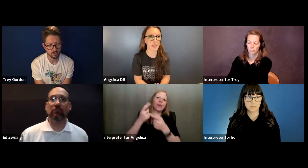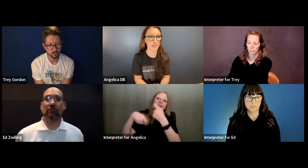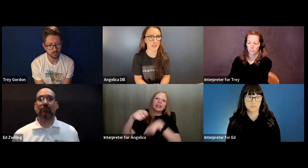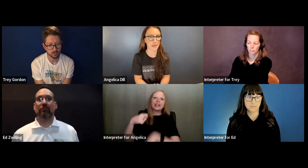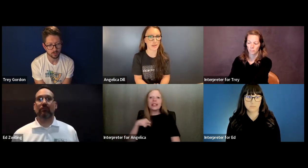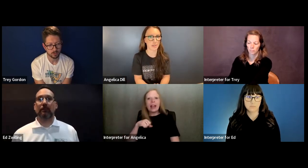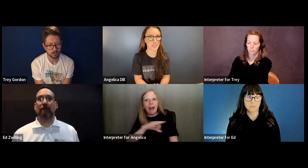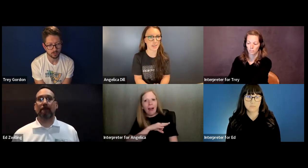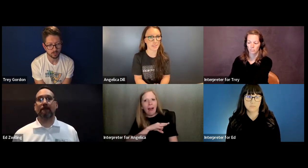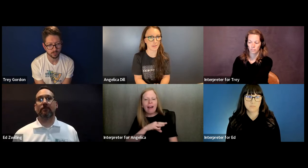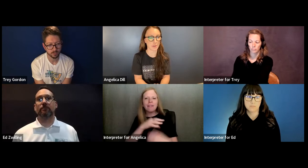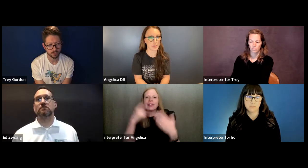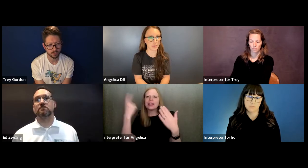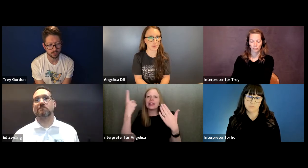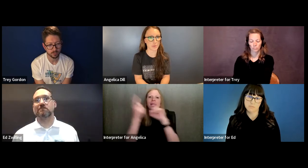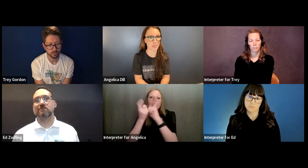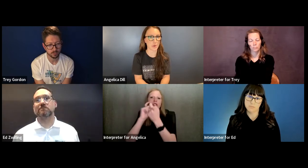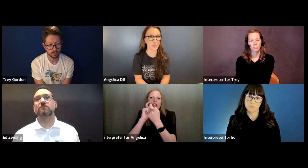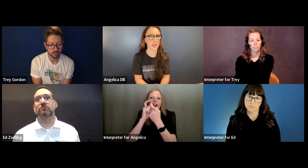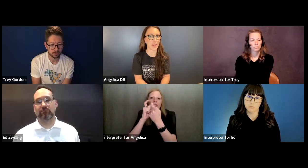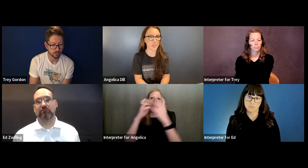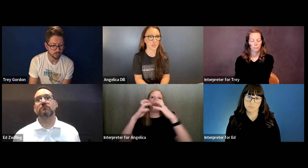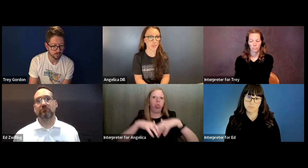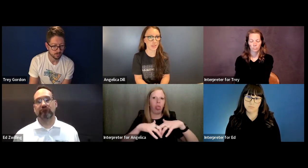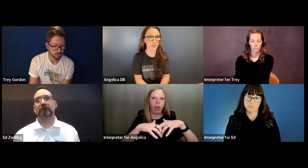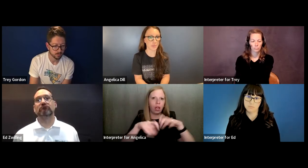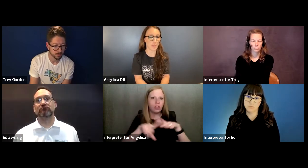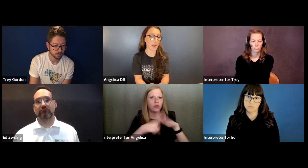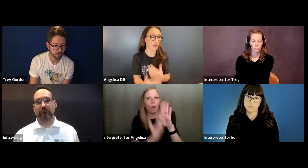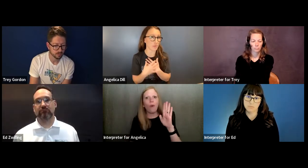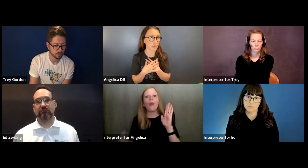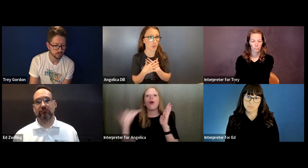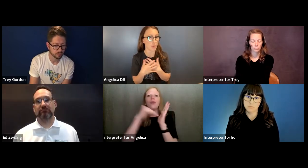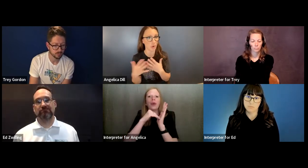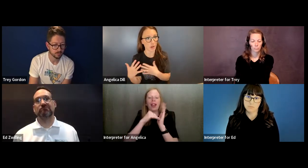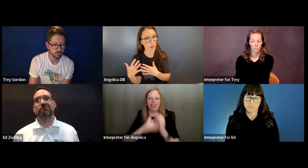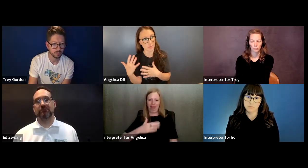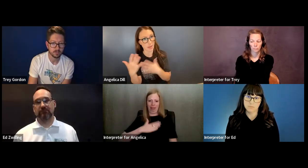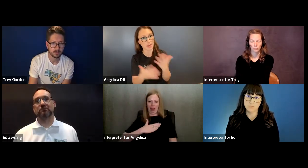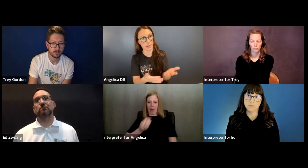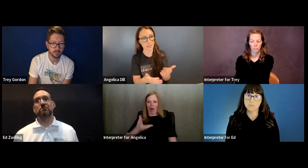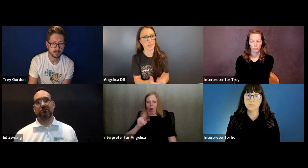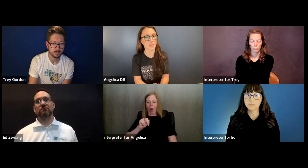and then oftentimes that falls through so i do think for my own you know work that a lot of times